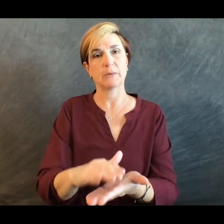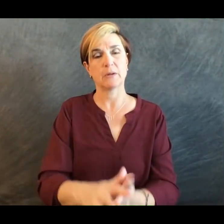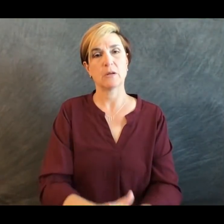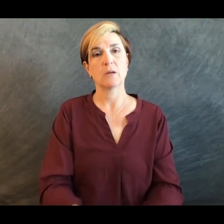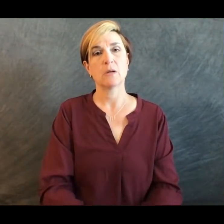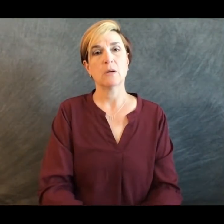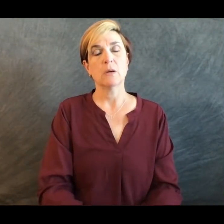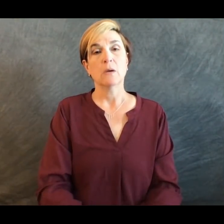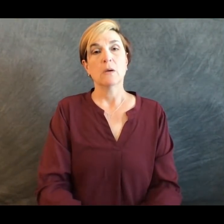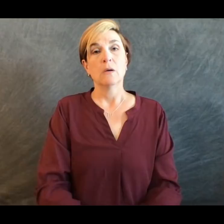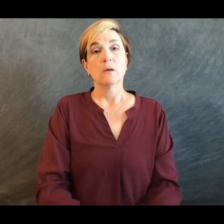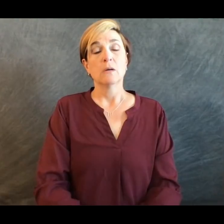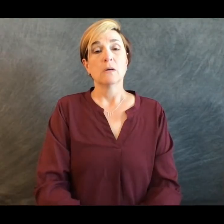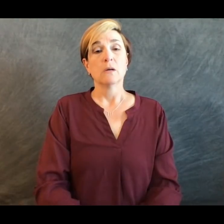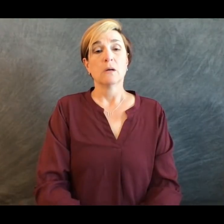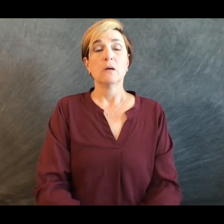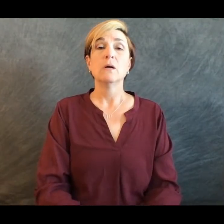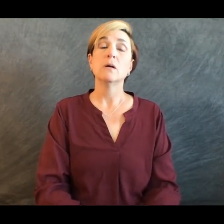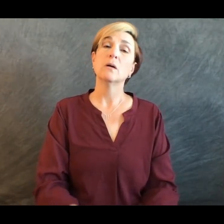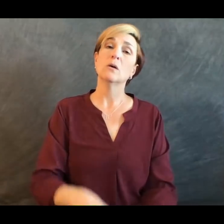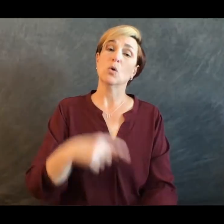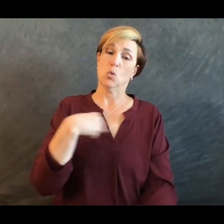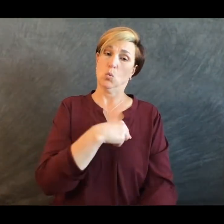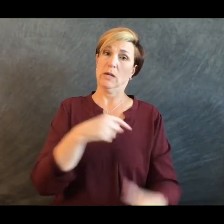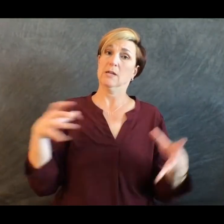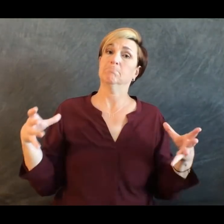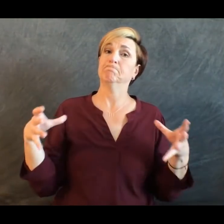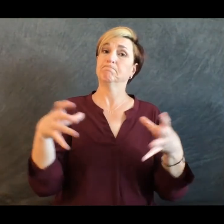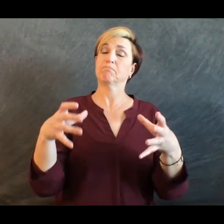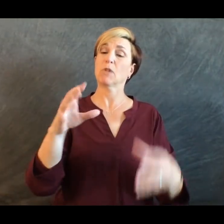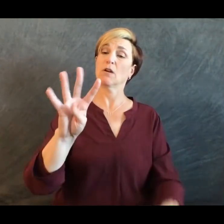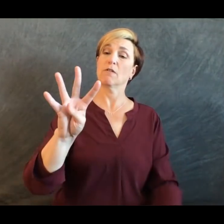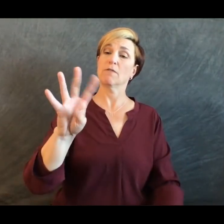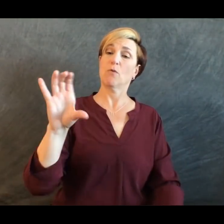engaged more than 400 leaders in the African American community today and